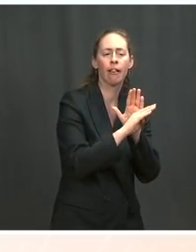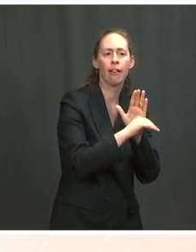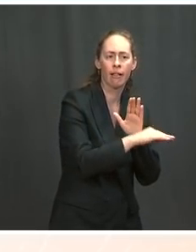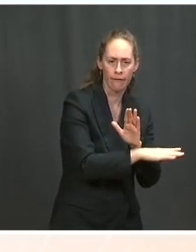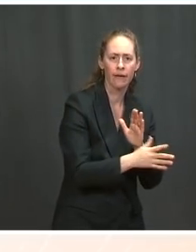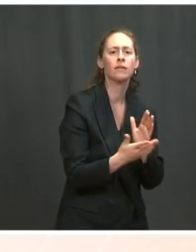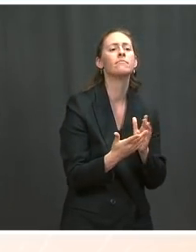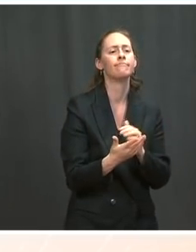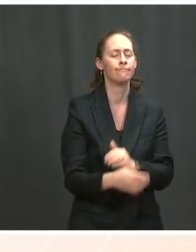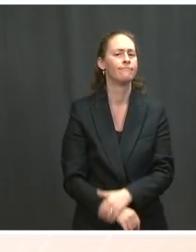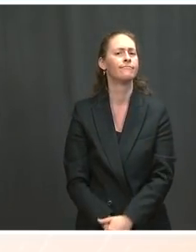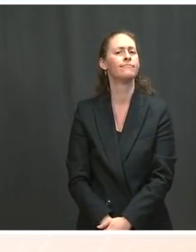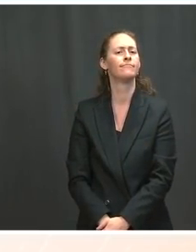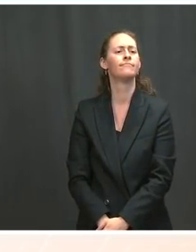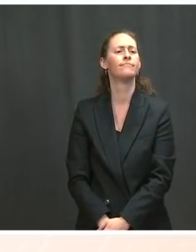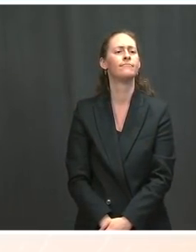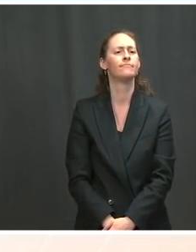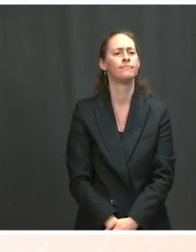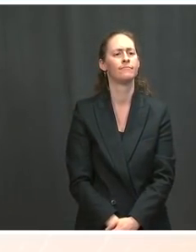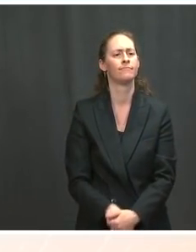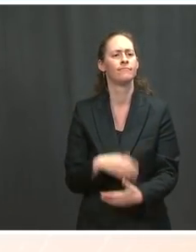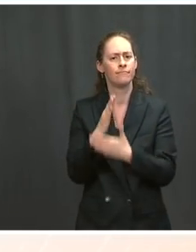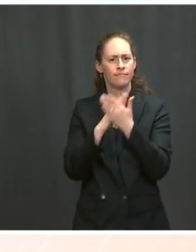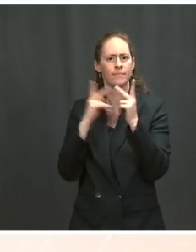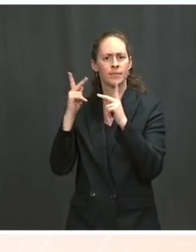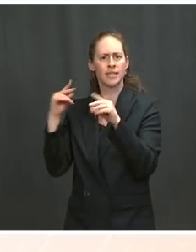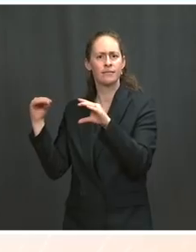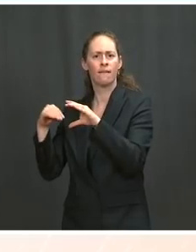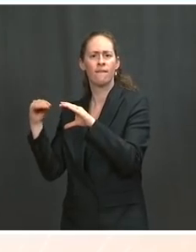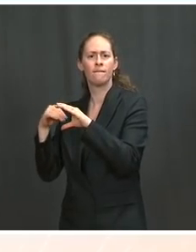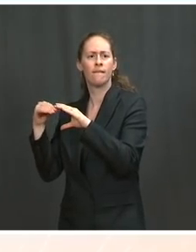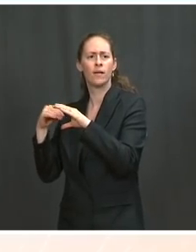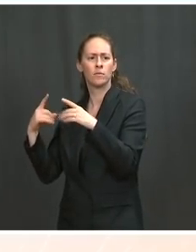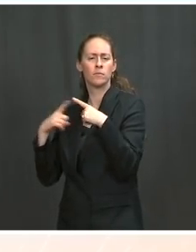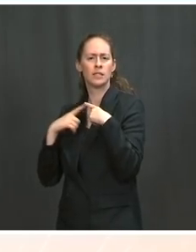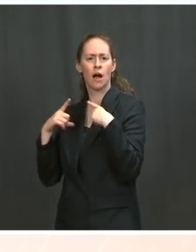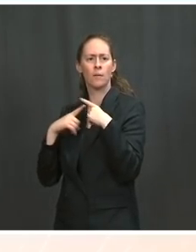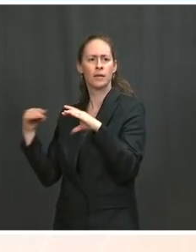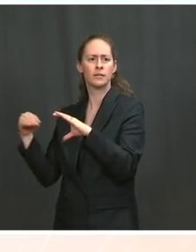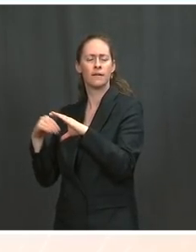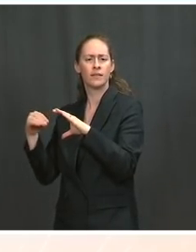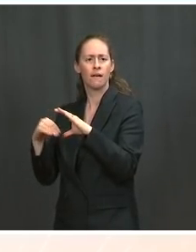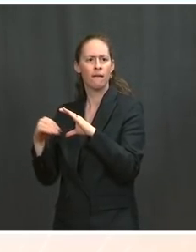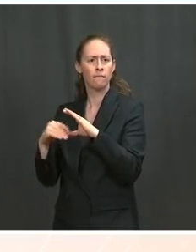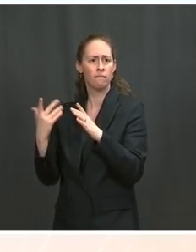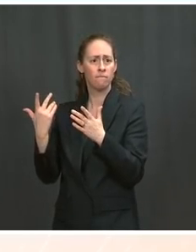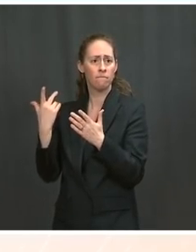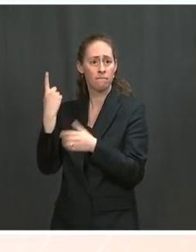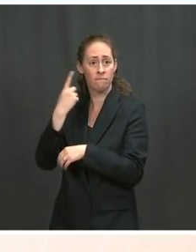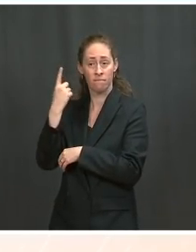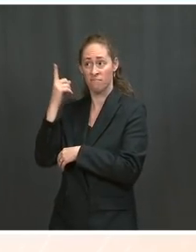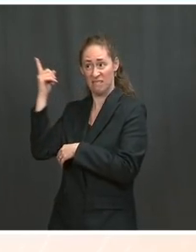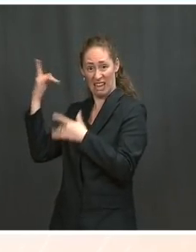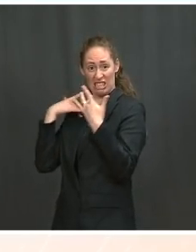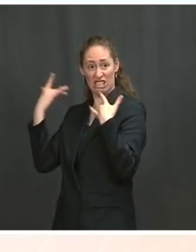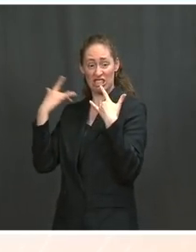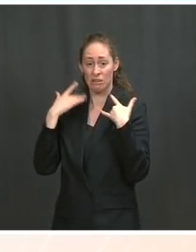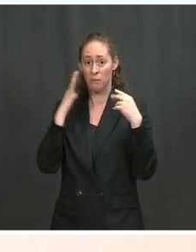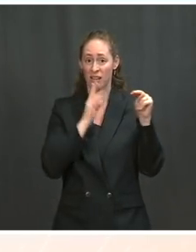about that volatility and about inflation? Ms. Psaki: Well, on the markets, I've been doing this long enough not to weigh in and speak to that.